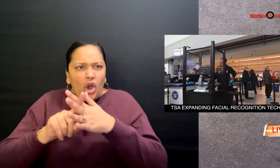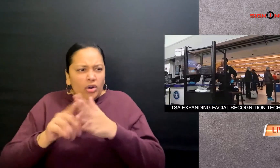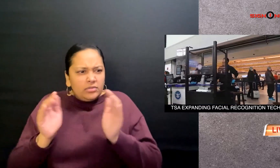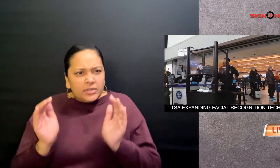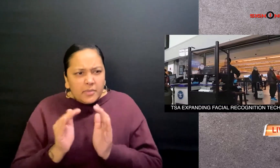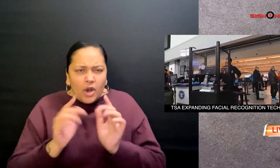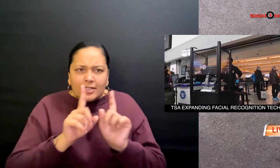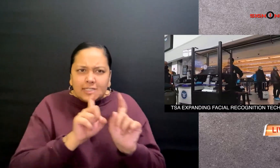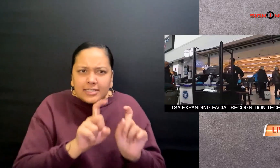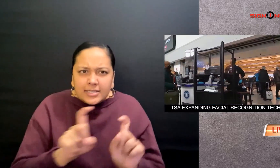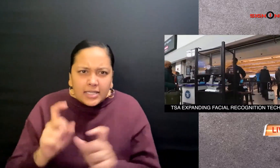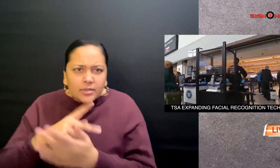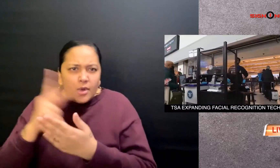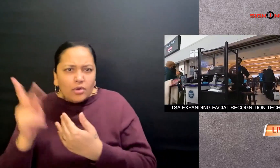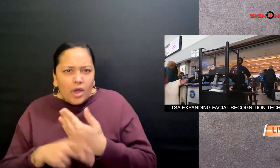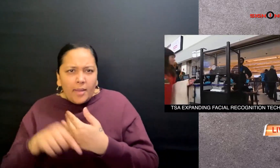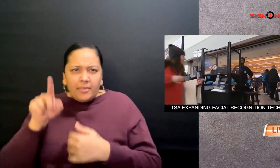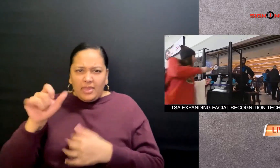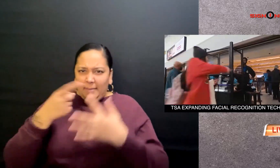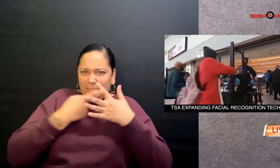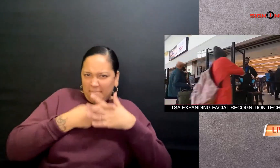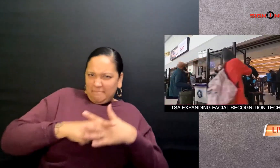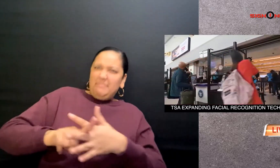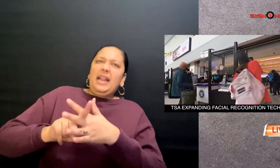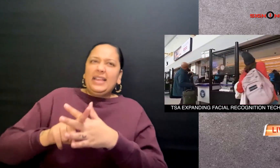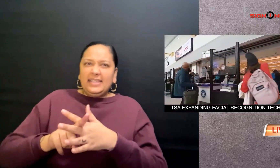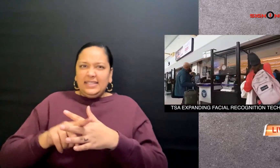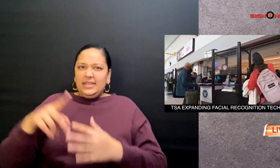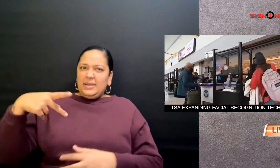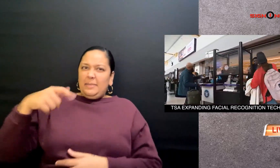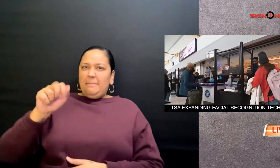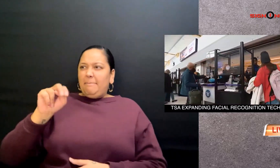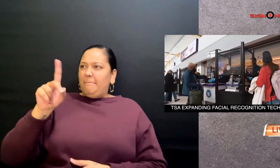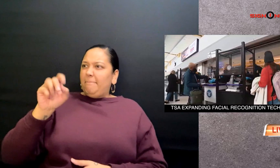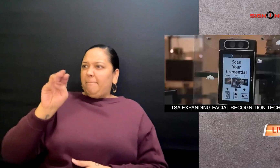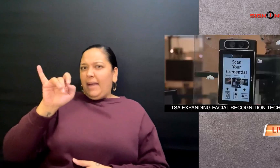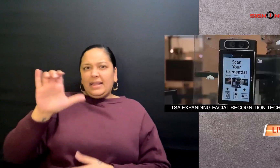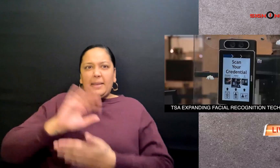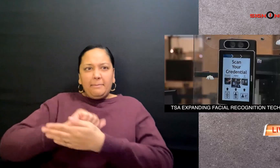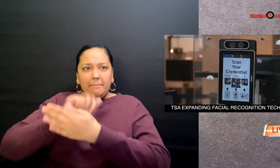the TSA started this small test program at the peak of the pandemic